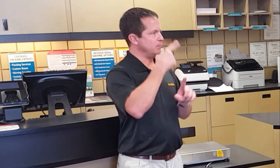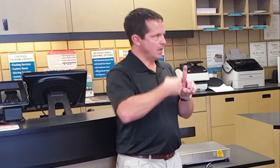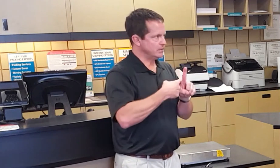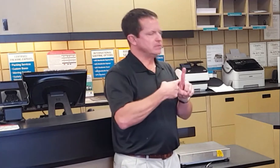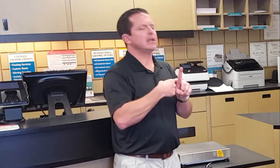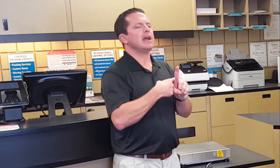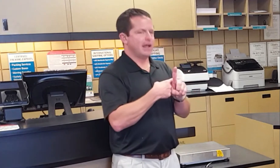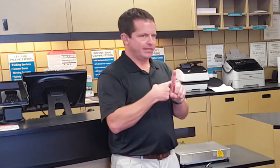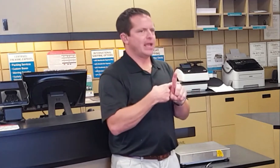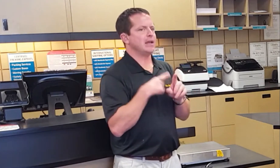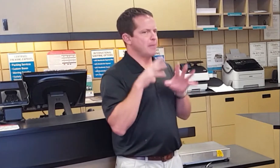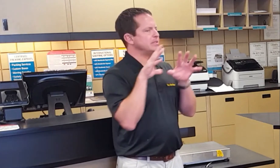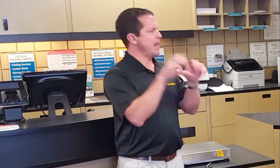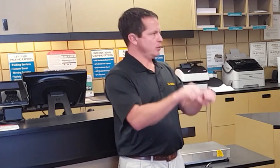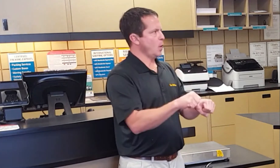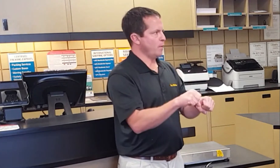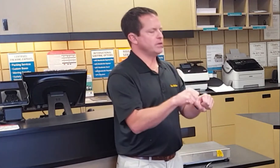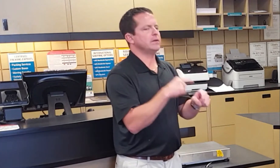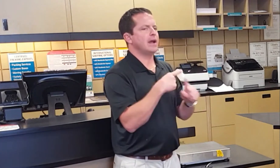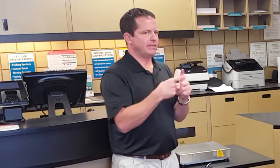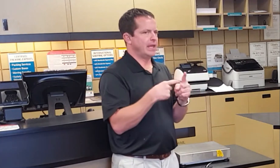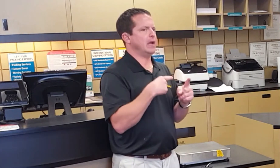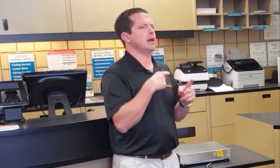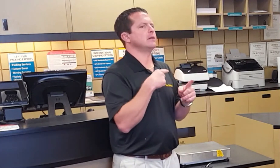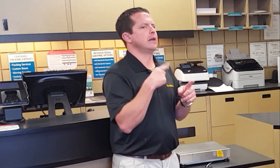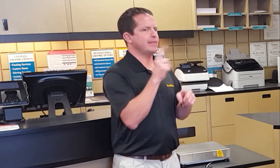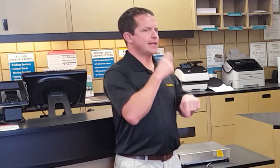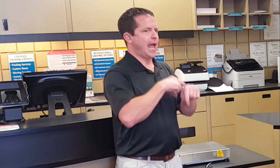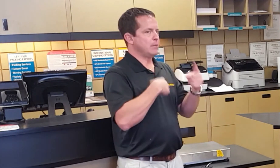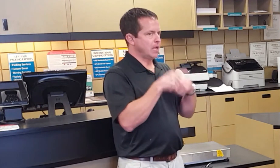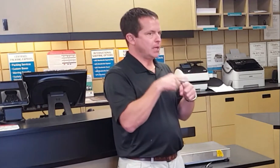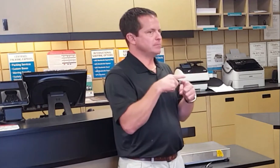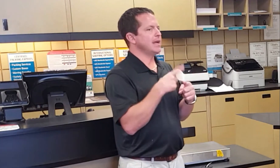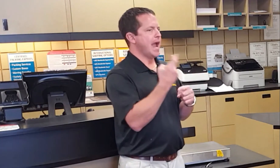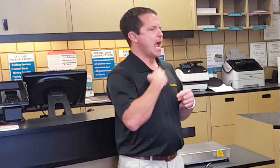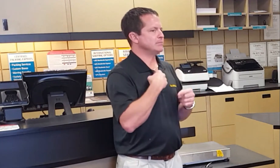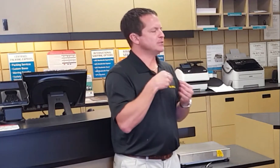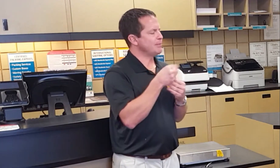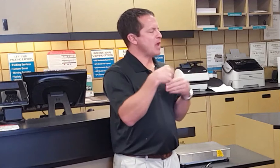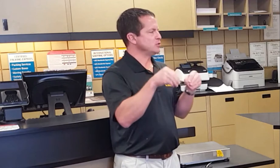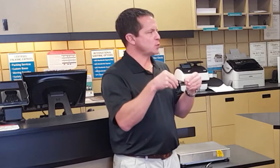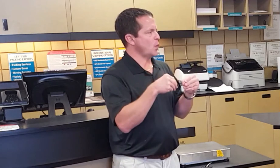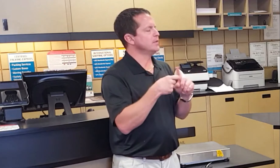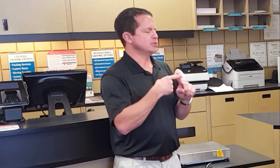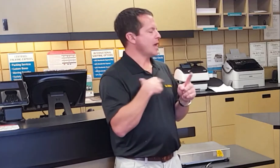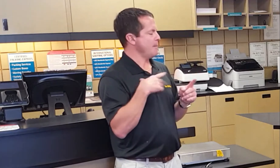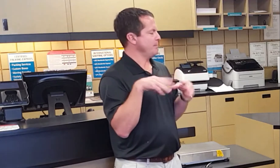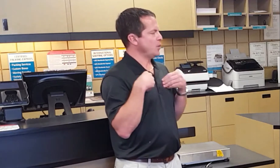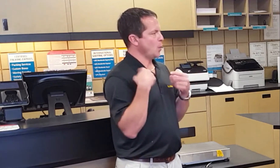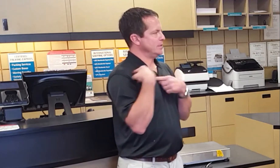So after that I spent some time, six to eight months, learning a lot as I took over.